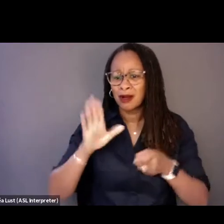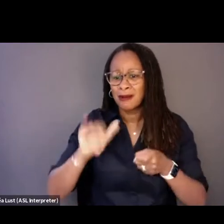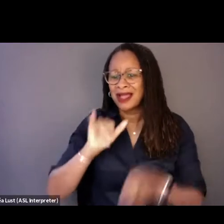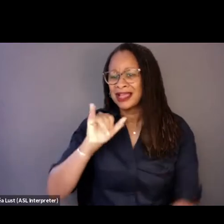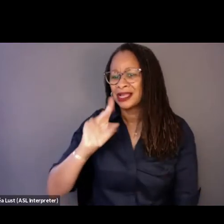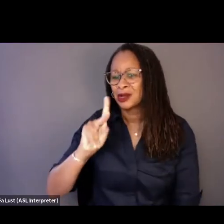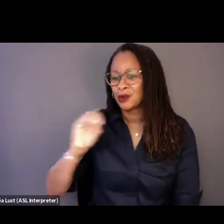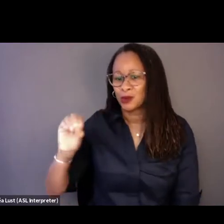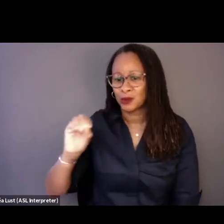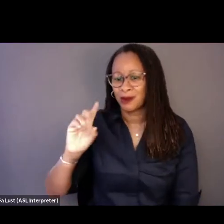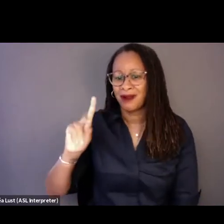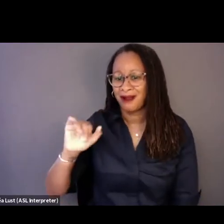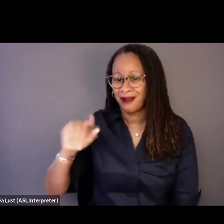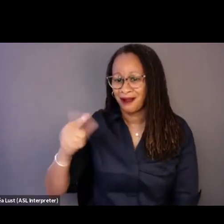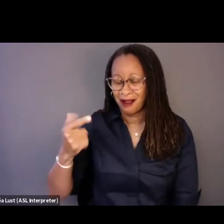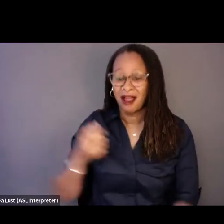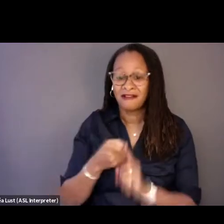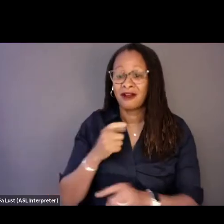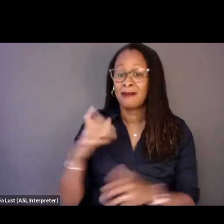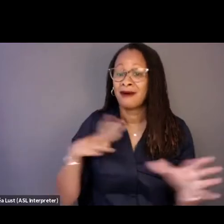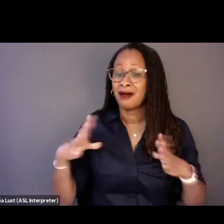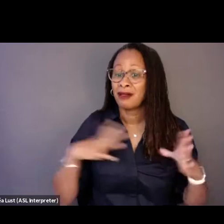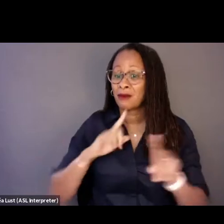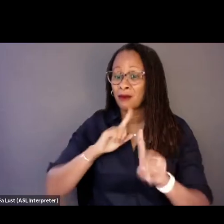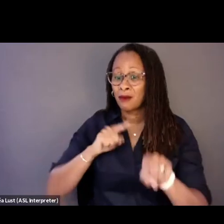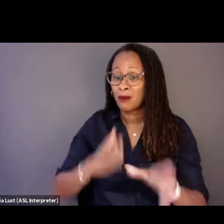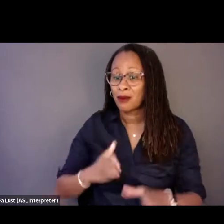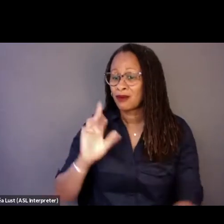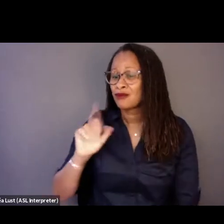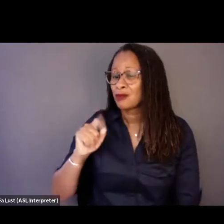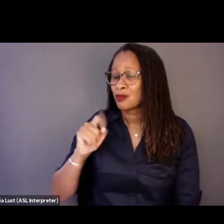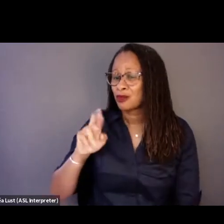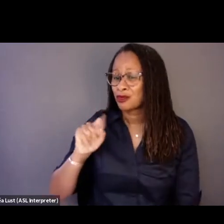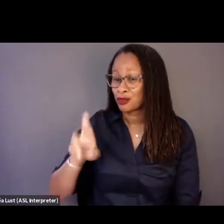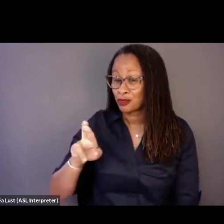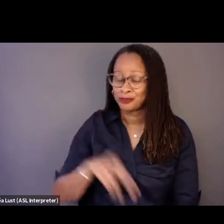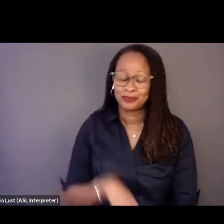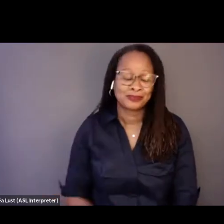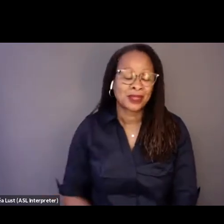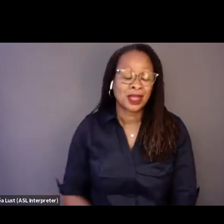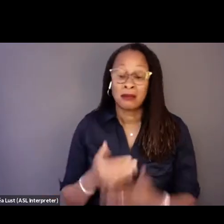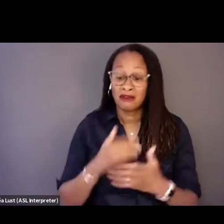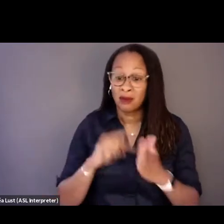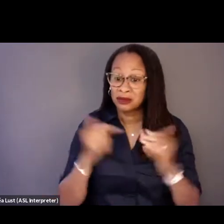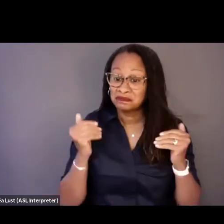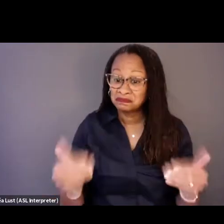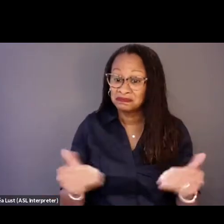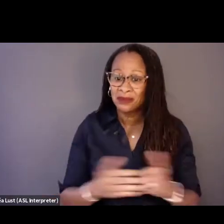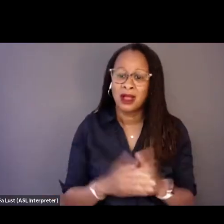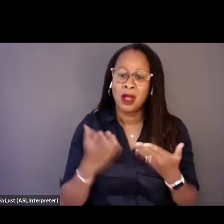from the Hollywood Reporter. Before we get started, I just wanted to offer a brief land acknowledgement